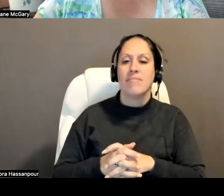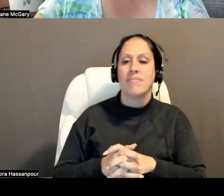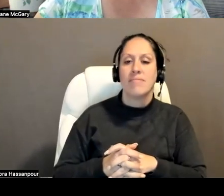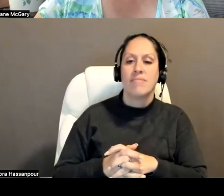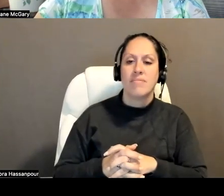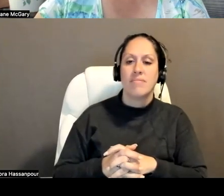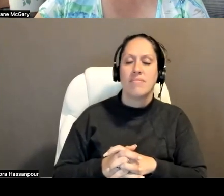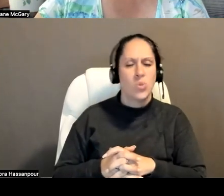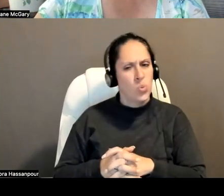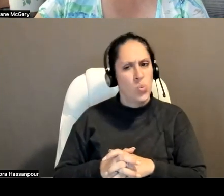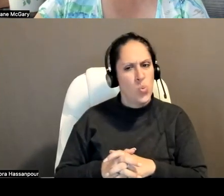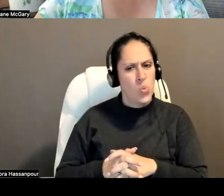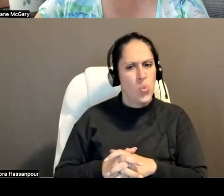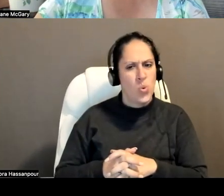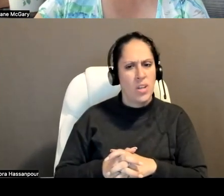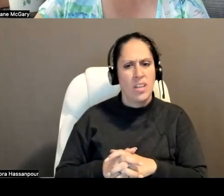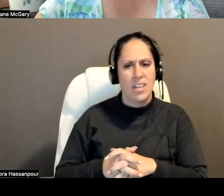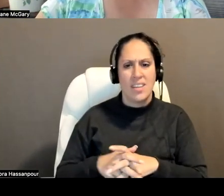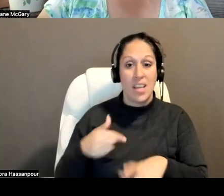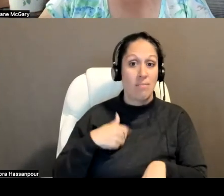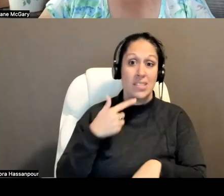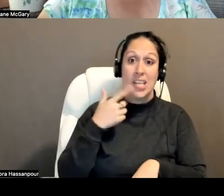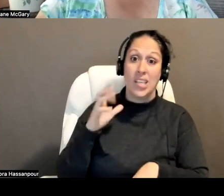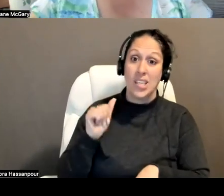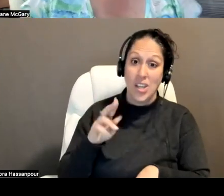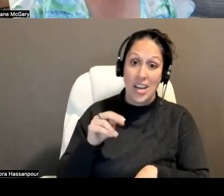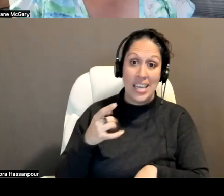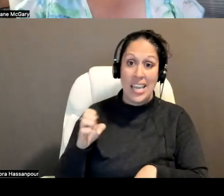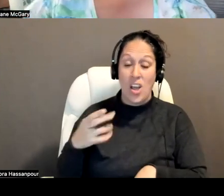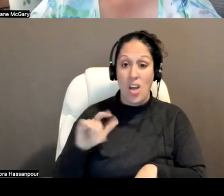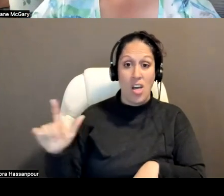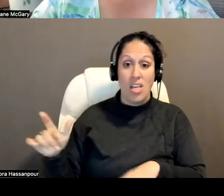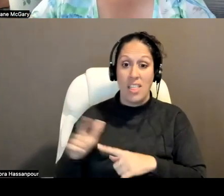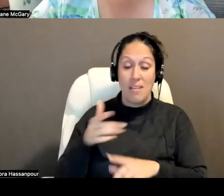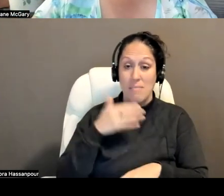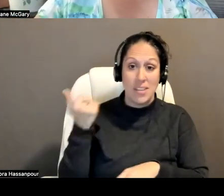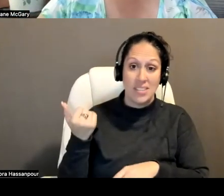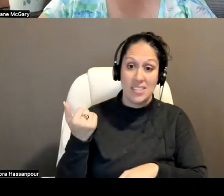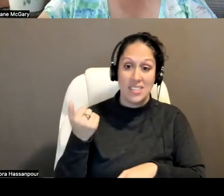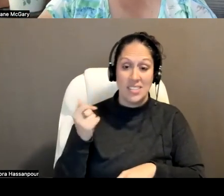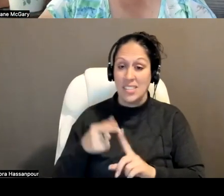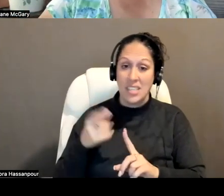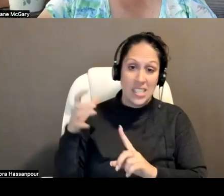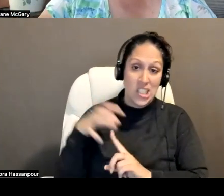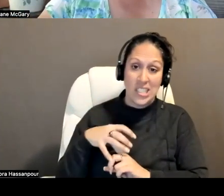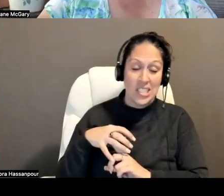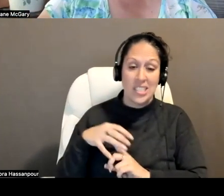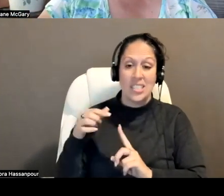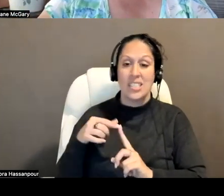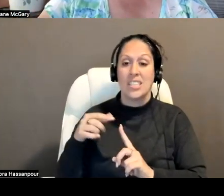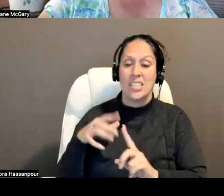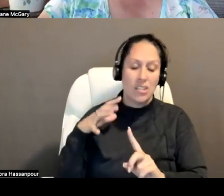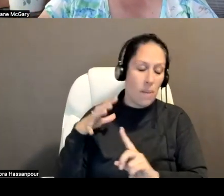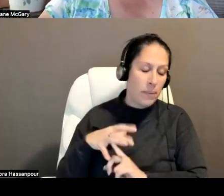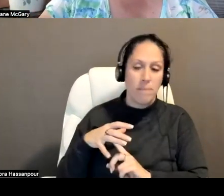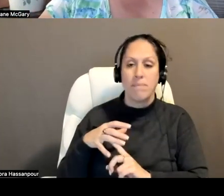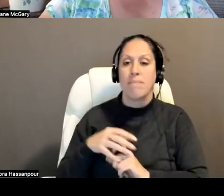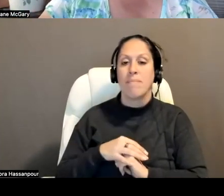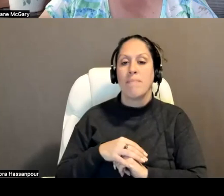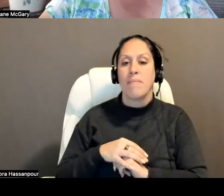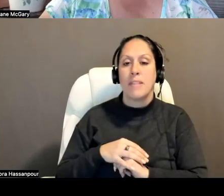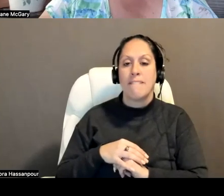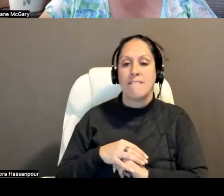Oh, I think Carnegie Hall. Yeah, it has to be, you know, the the top. Um, I just remember